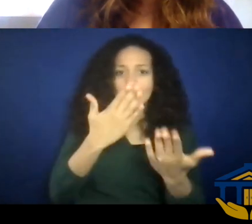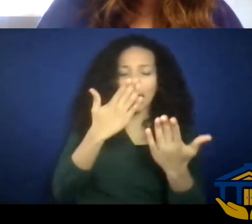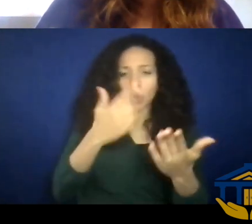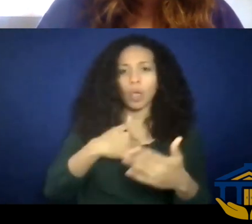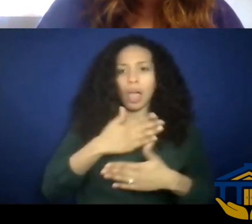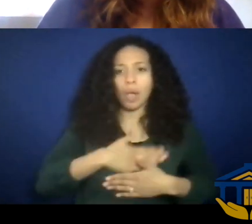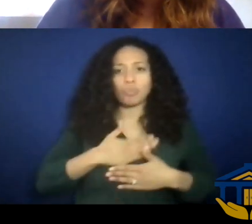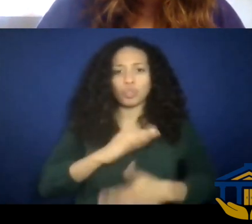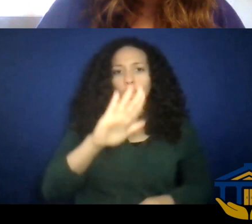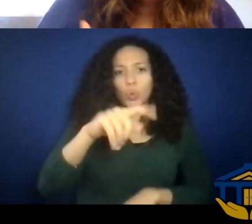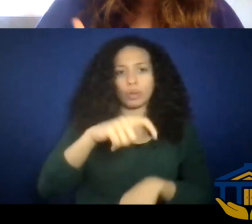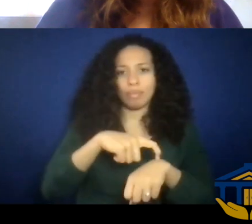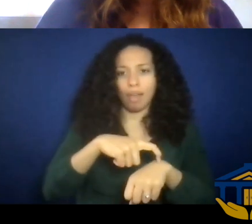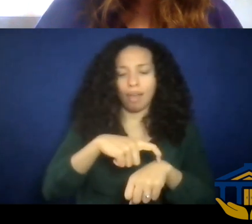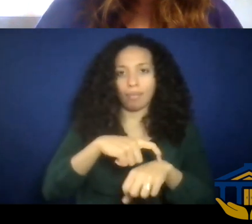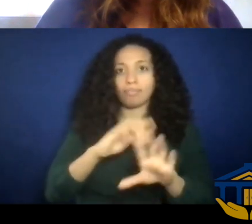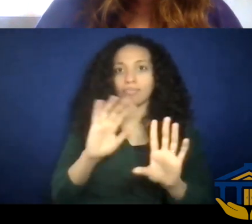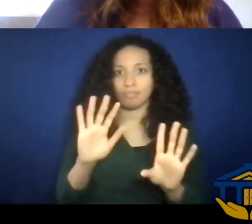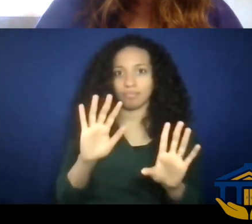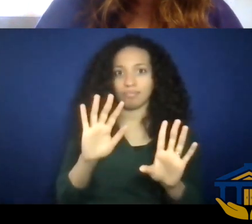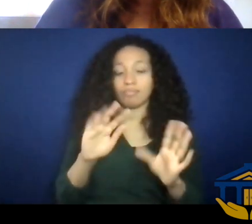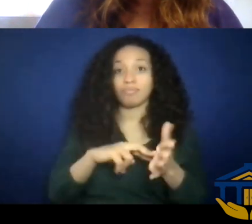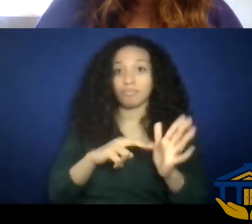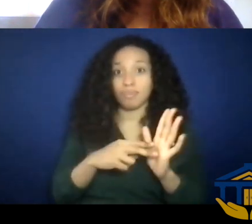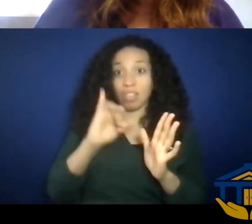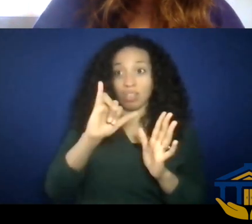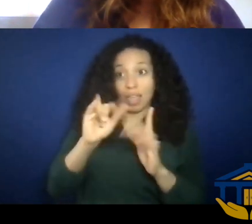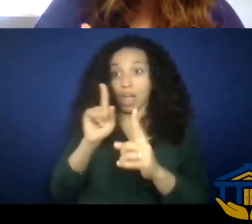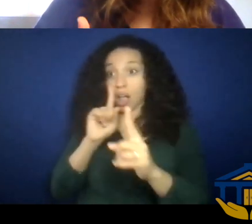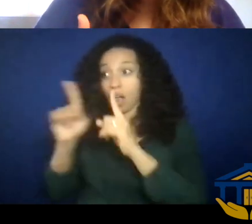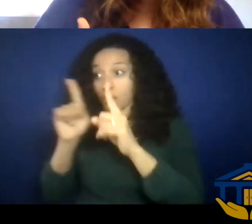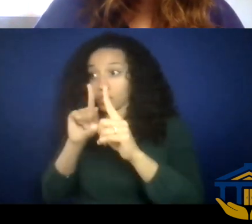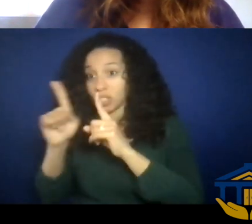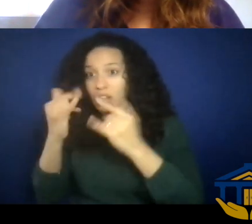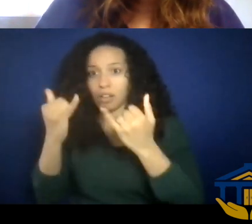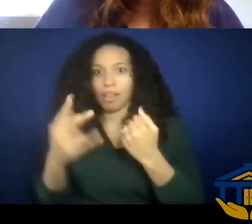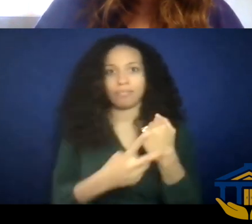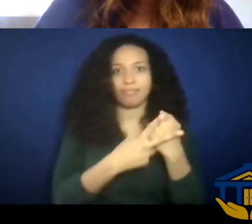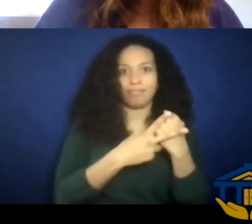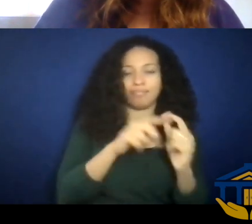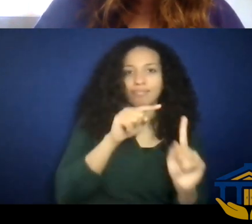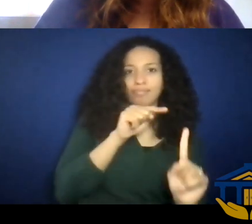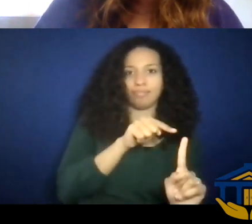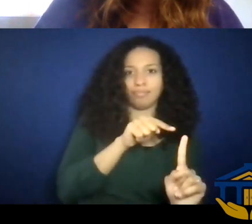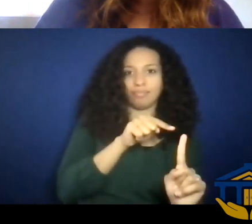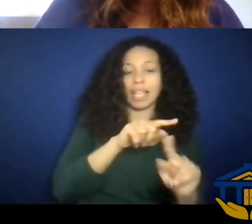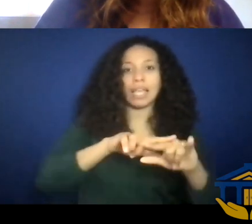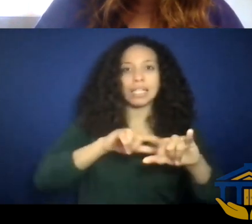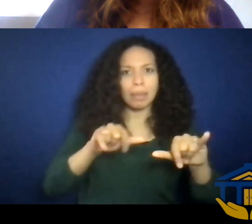That way, it documents the conversation but at the same time, you're giving them the opportunity